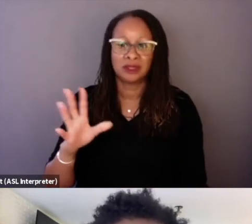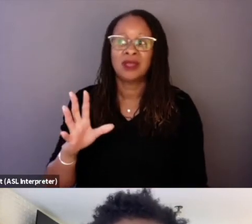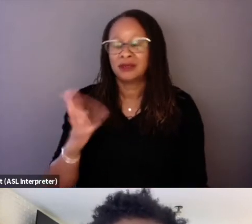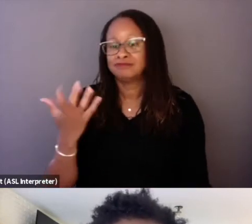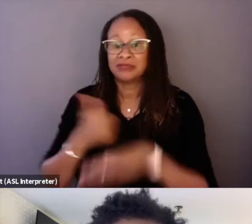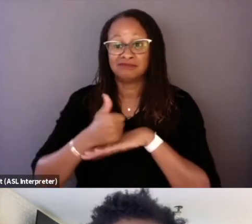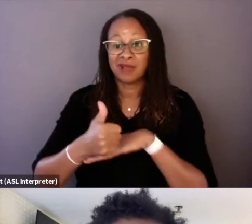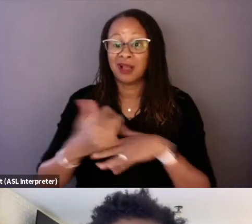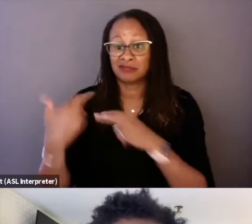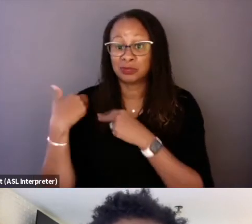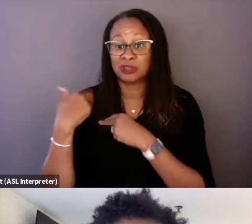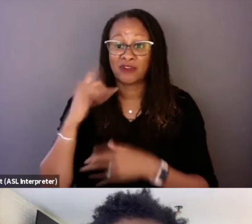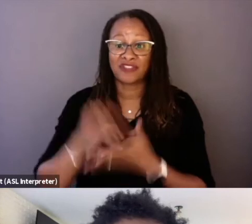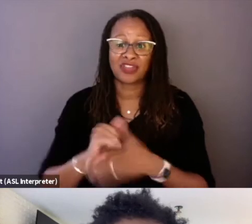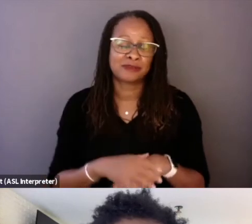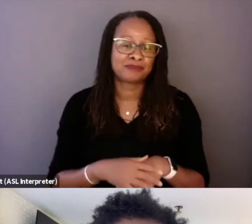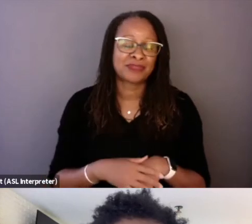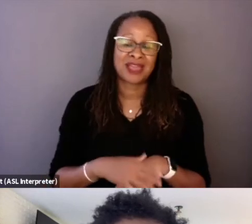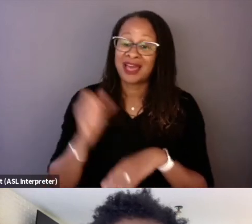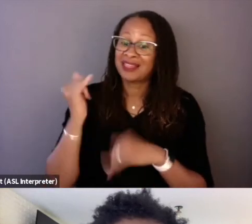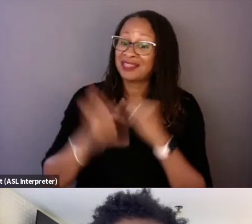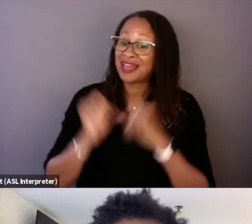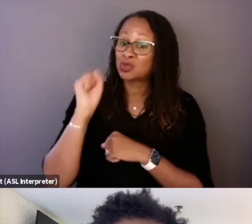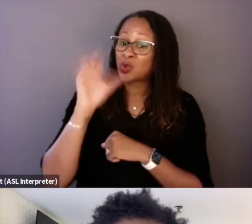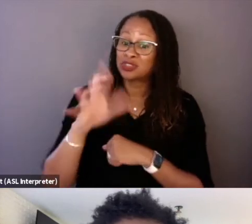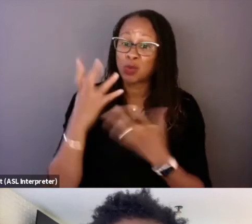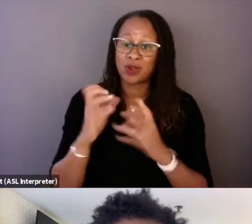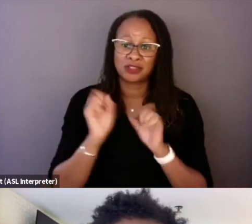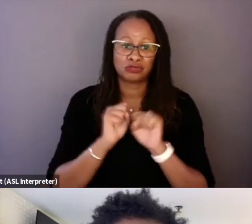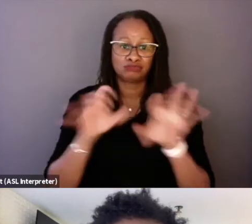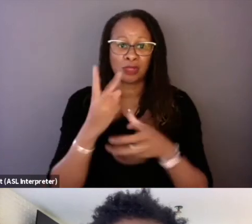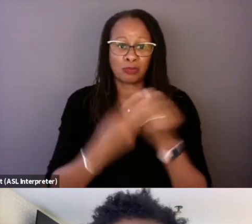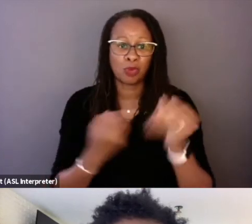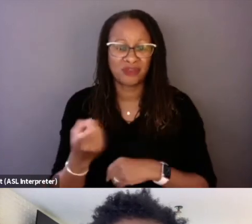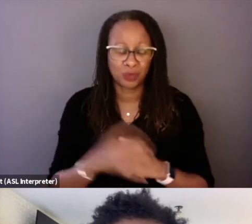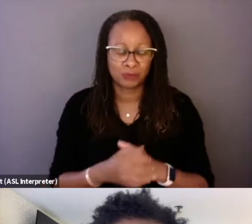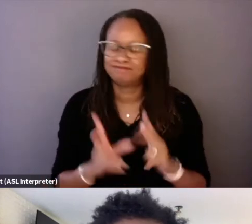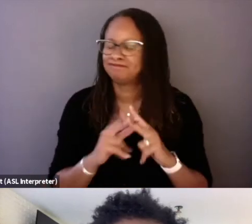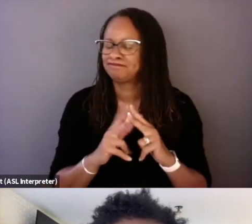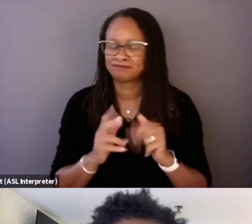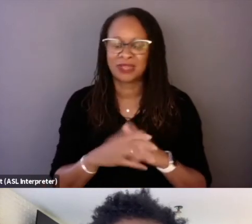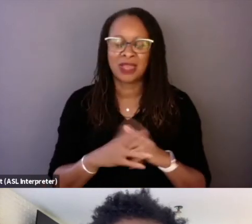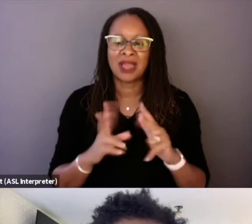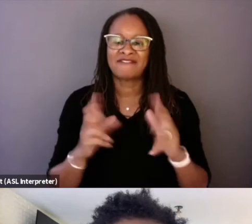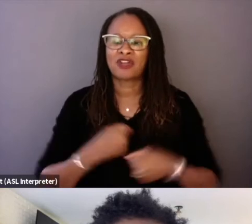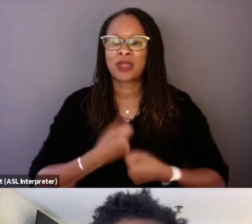The last question I wanted to throw out to either one of you, you know, it's one that I... You know, I get very emotional talking about this story